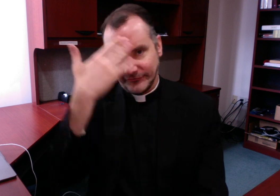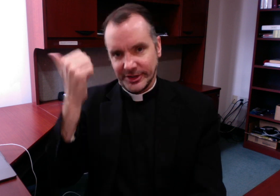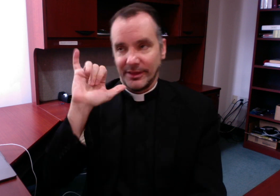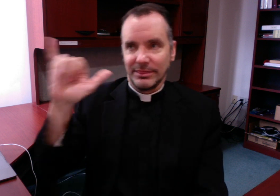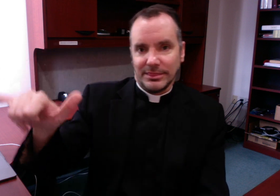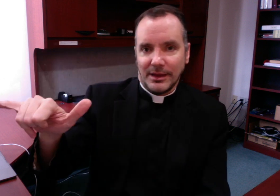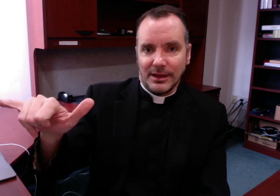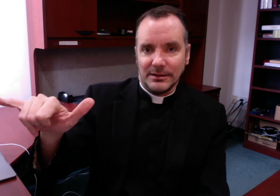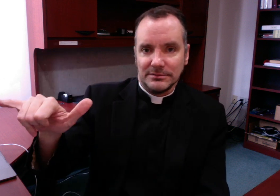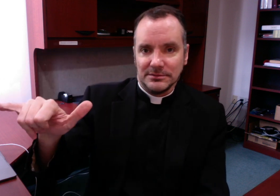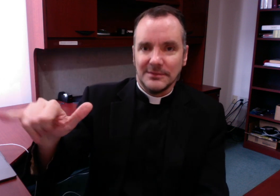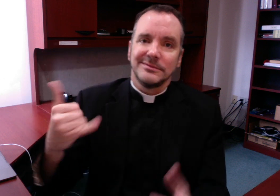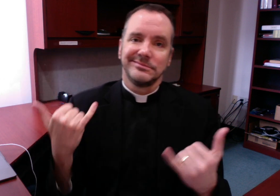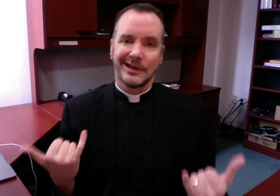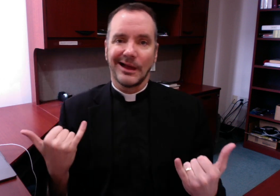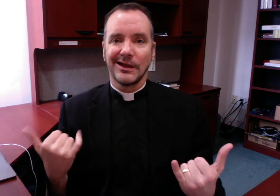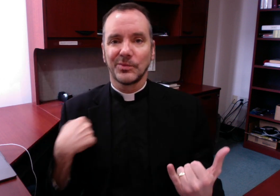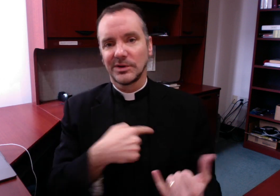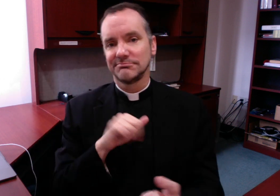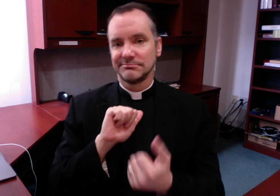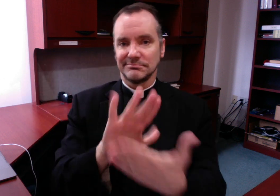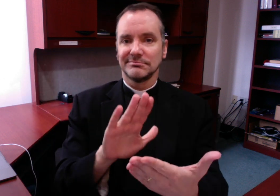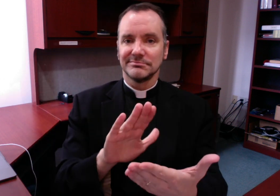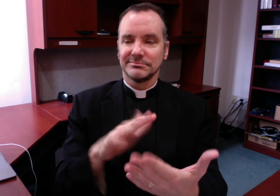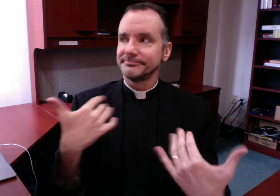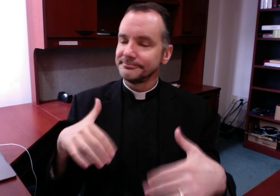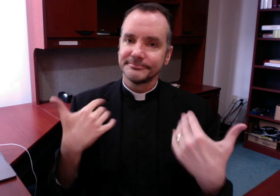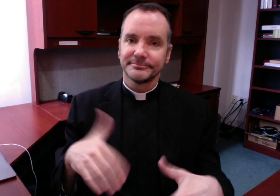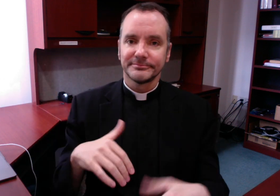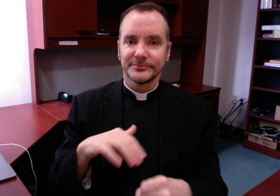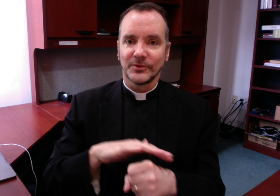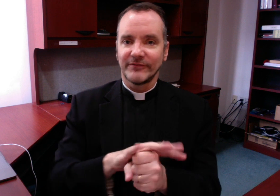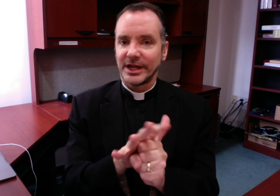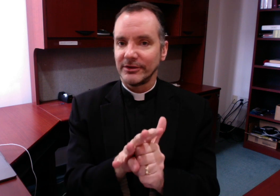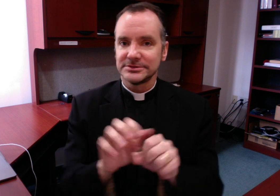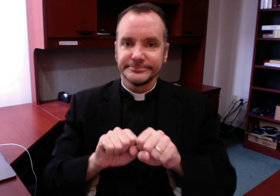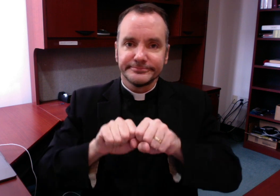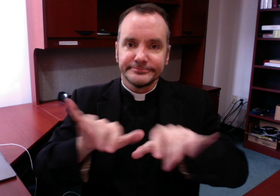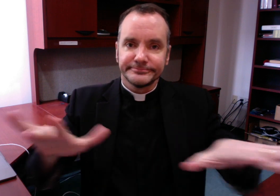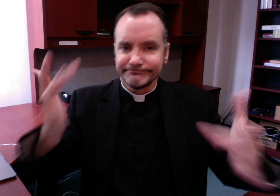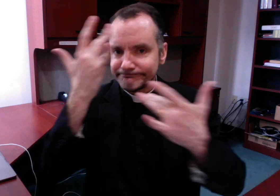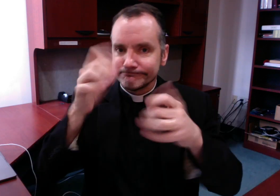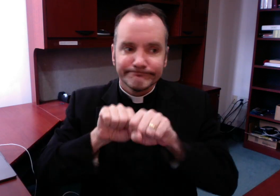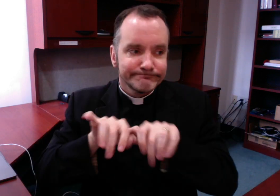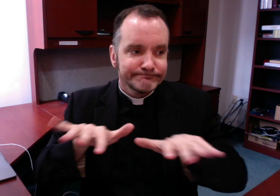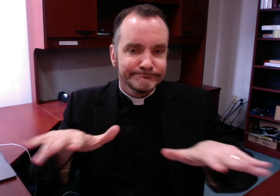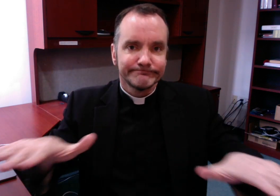do we forget that, though? Today we are encountering many difficulties